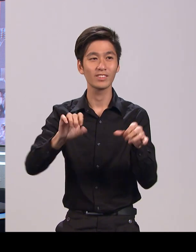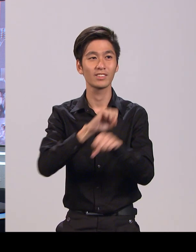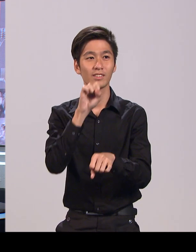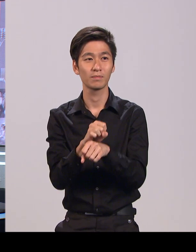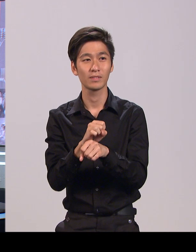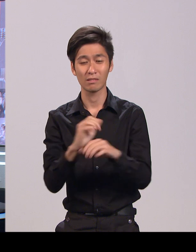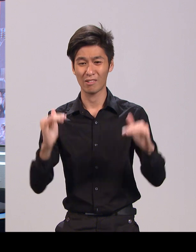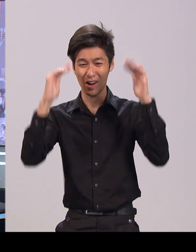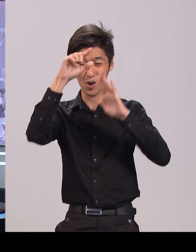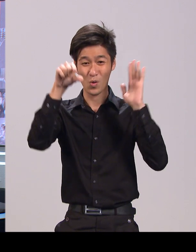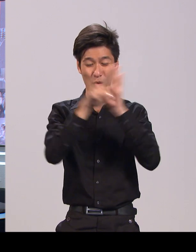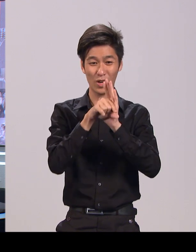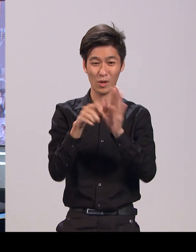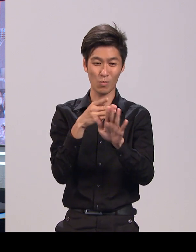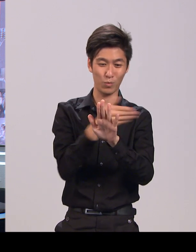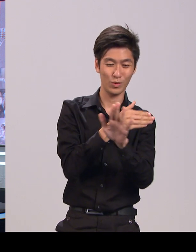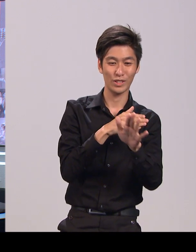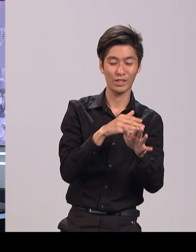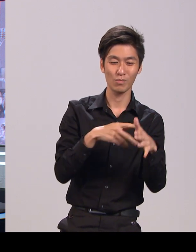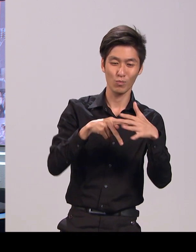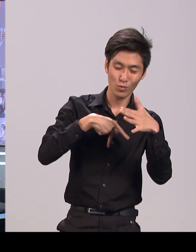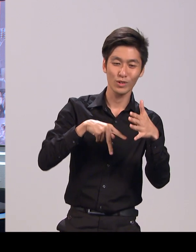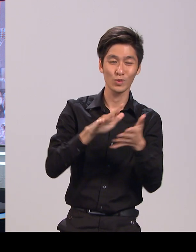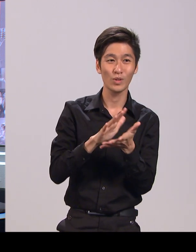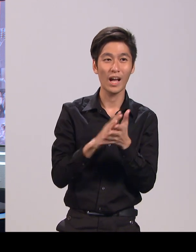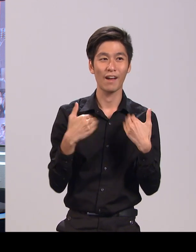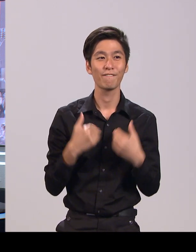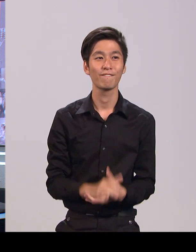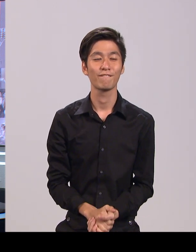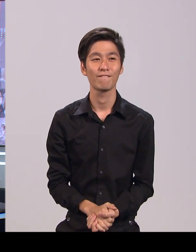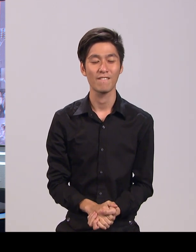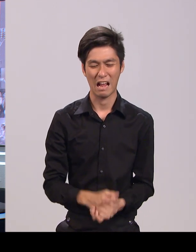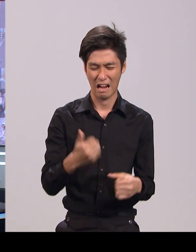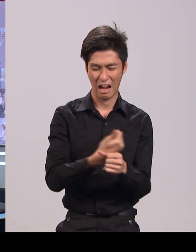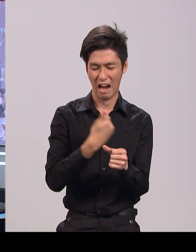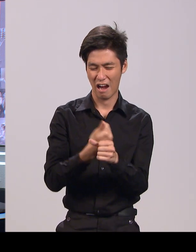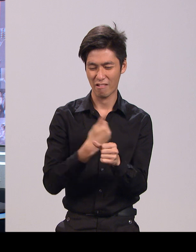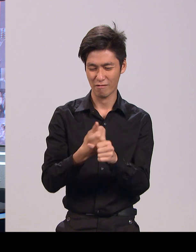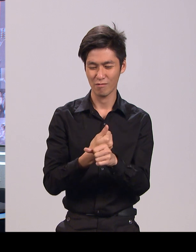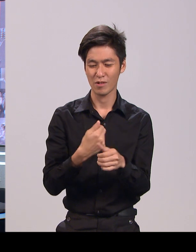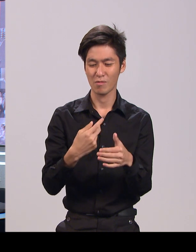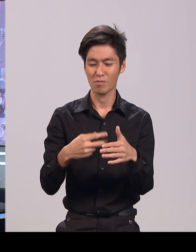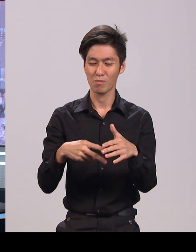If Heng Swee Keat were here and still in his old job, he would say, "Every pre-school, is a good pre-school".